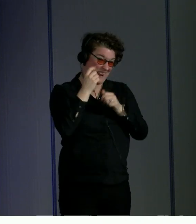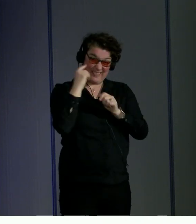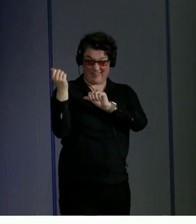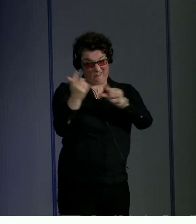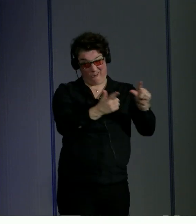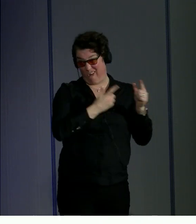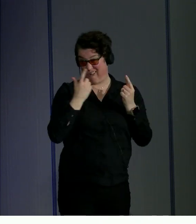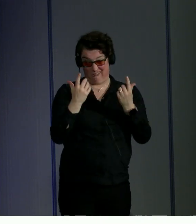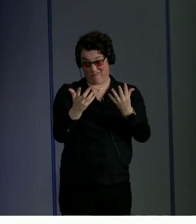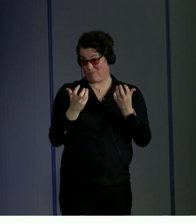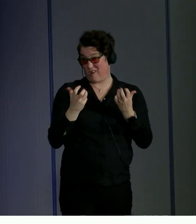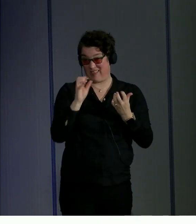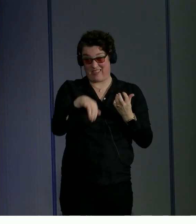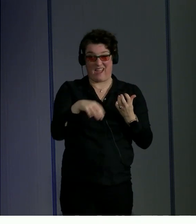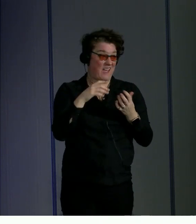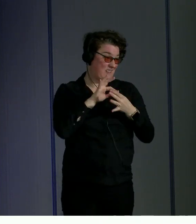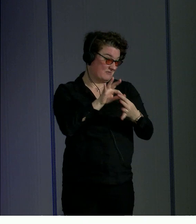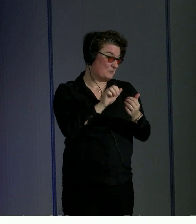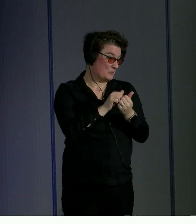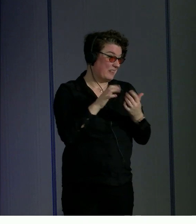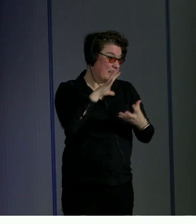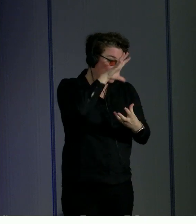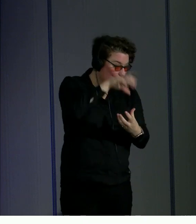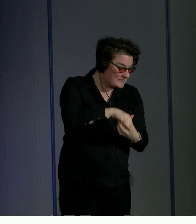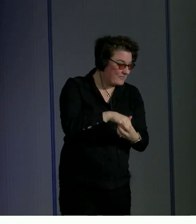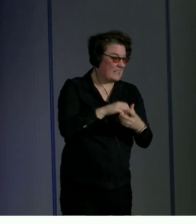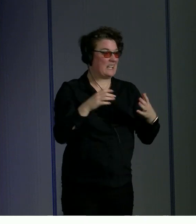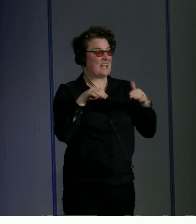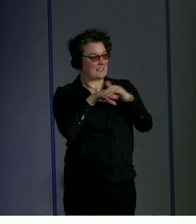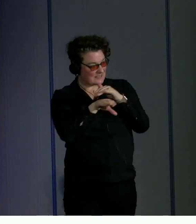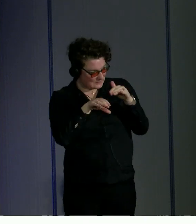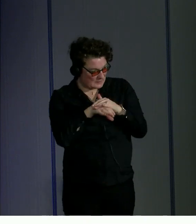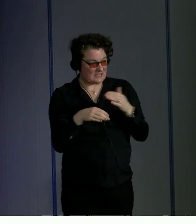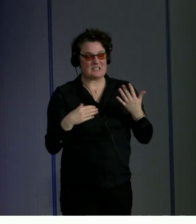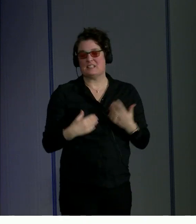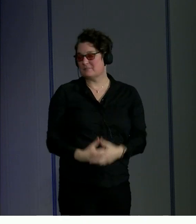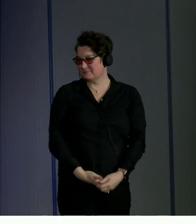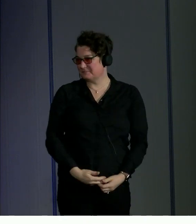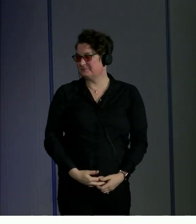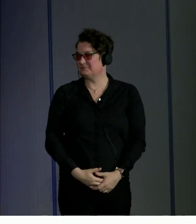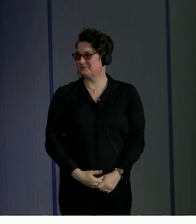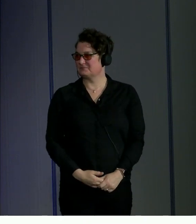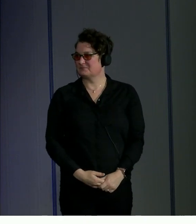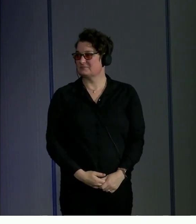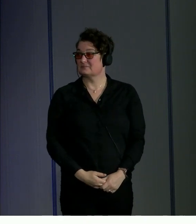comes to inclusivity and accessibility. >> CATHERINE SCHMITT WHITAKER: It's also